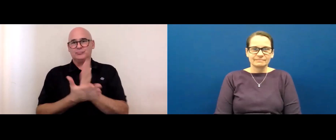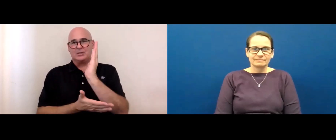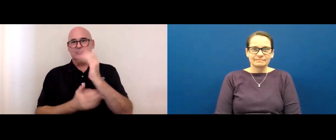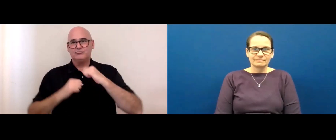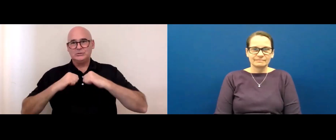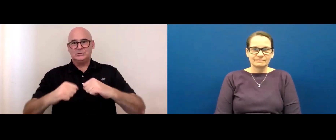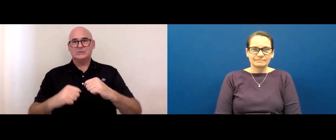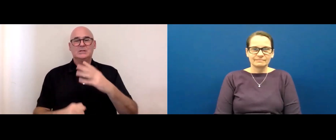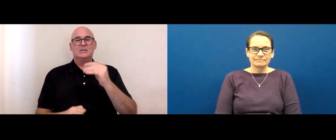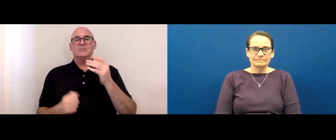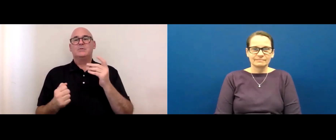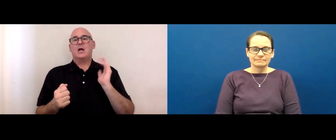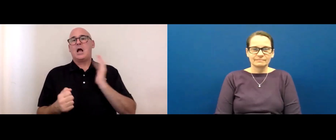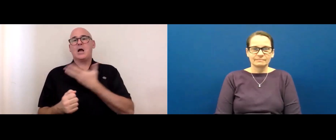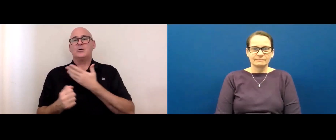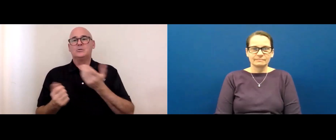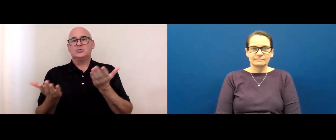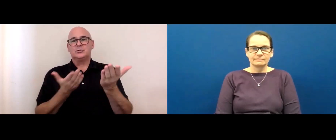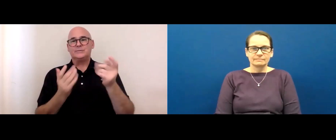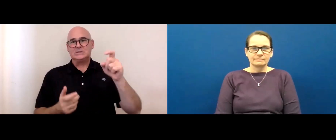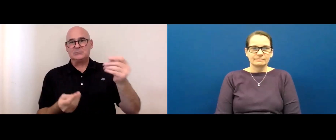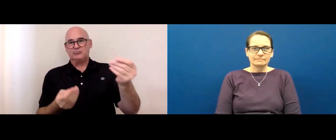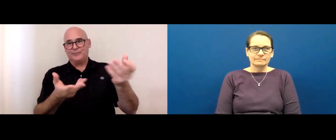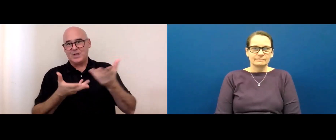and advocate to make sure our rights are protected